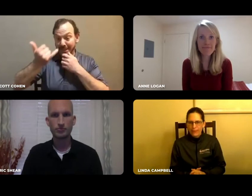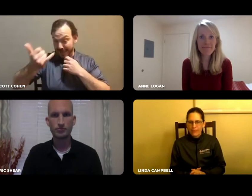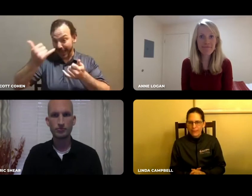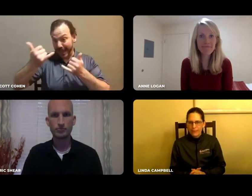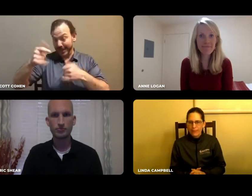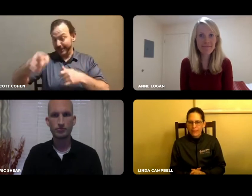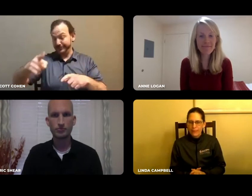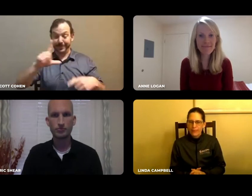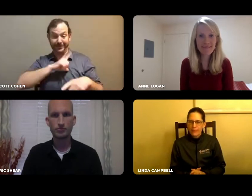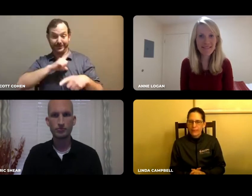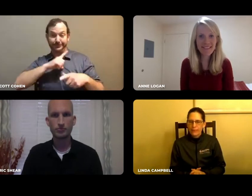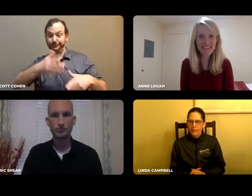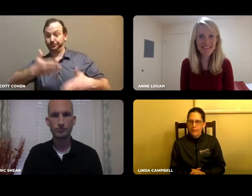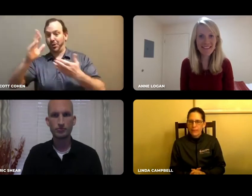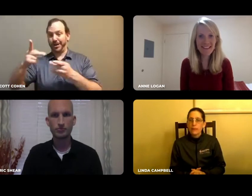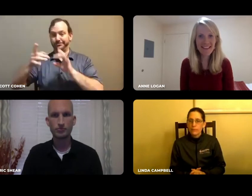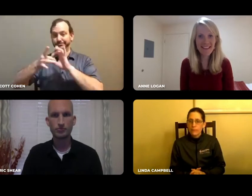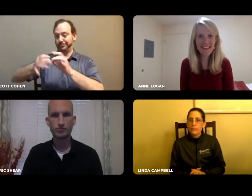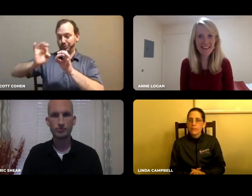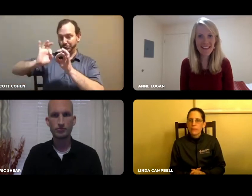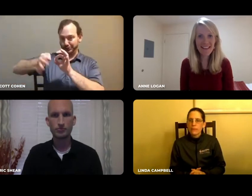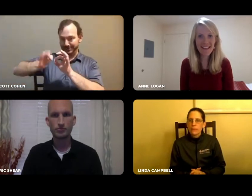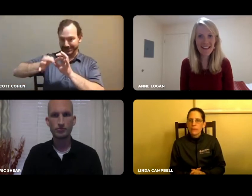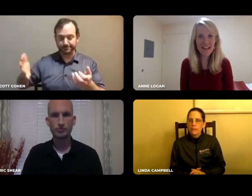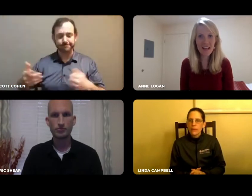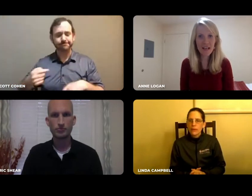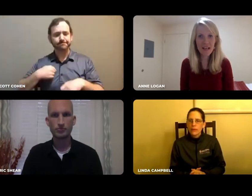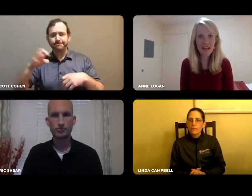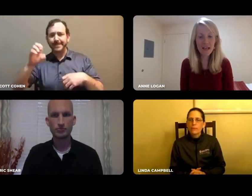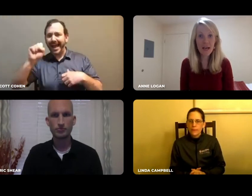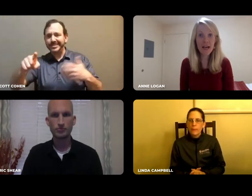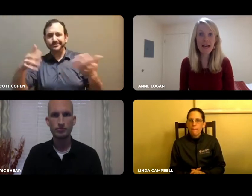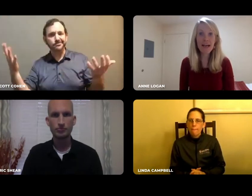Linda, you brought up a good point about Sign language interpreting.